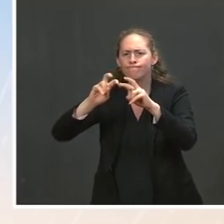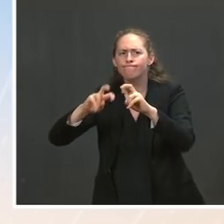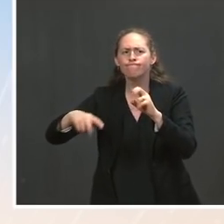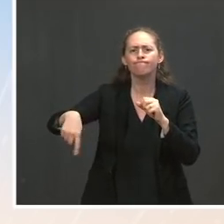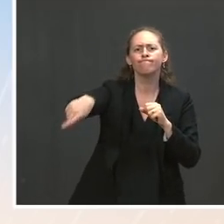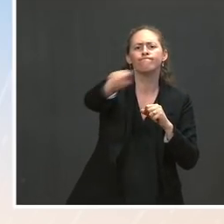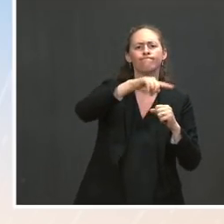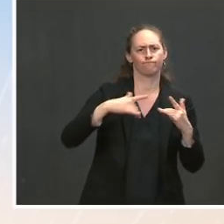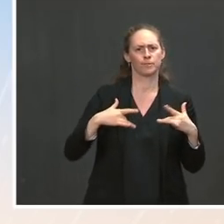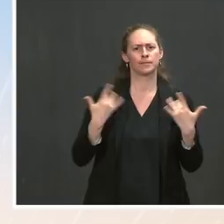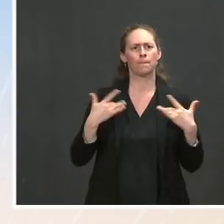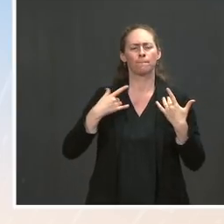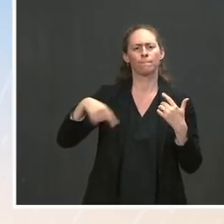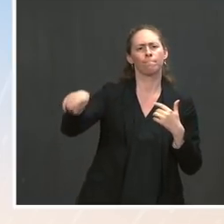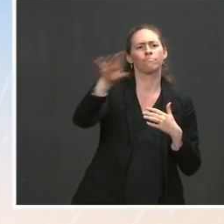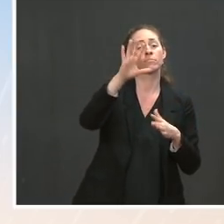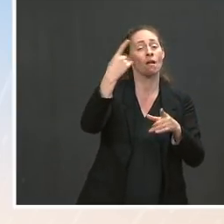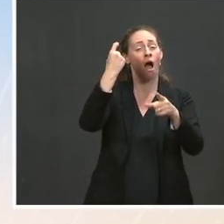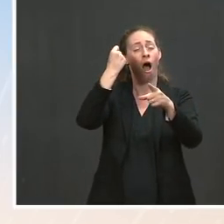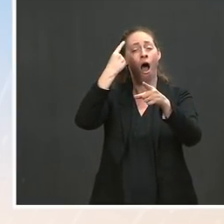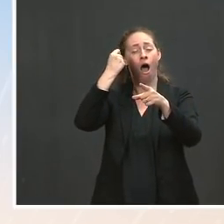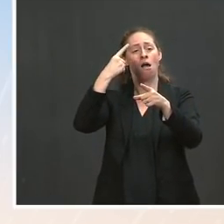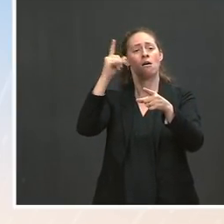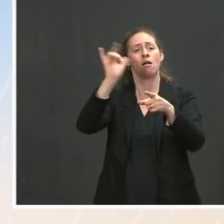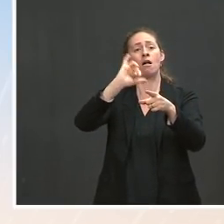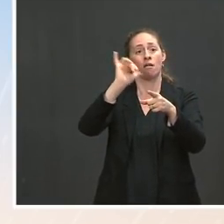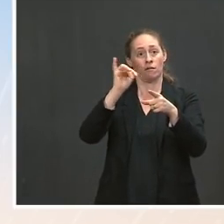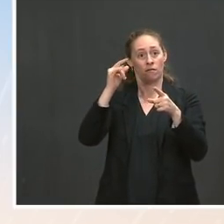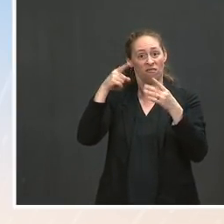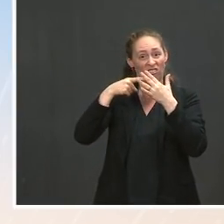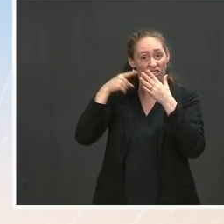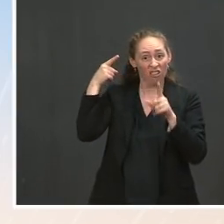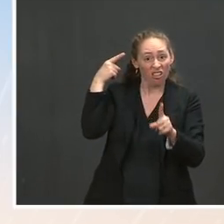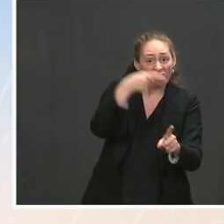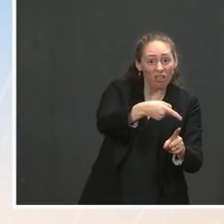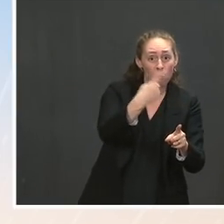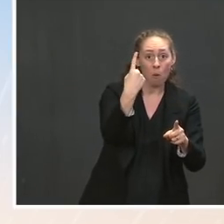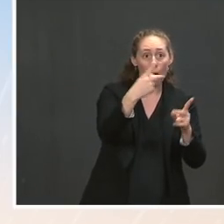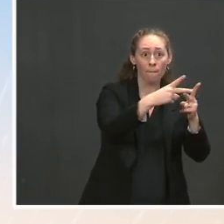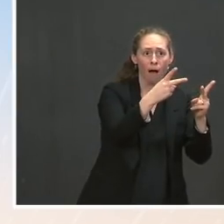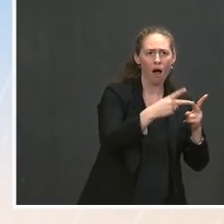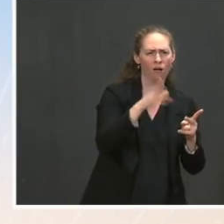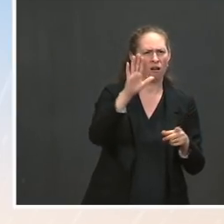Not just the origin, I should say the lack of transparency from the Chinese.